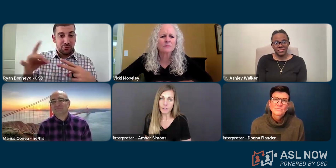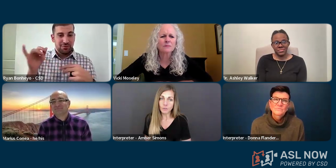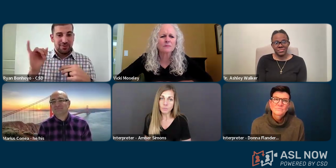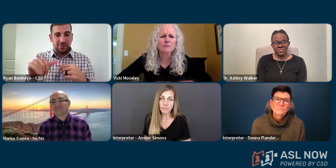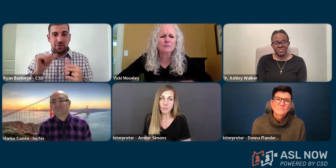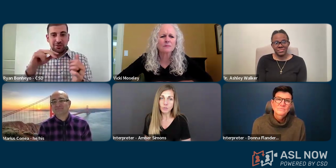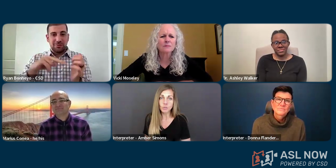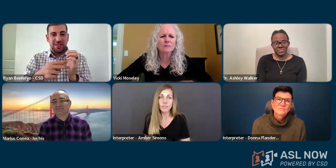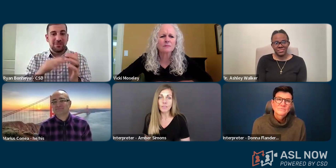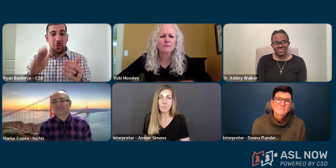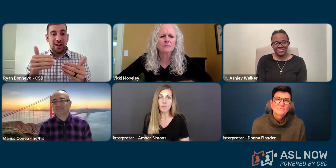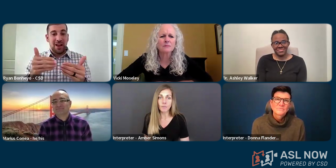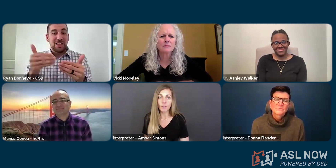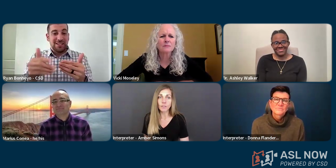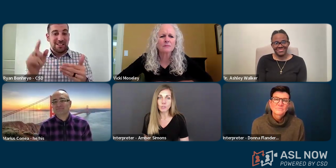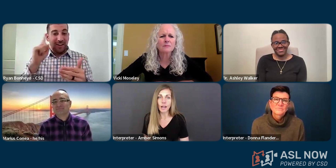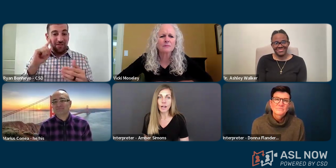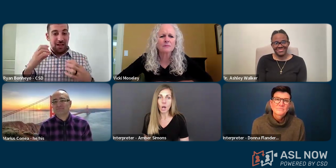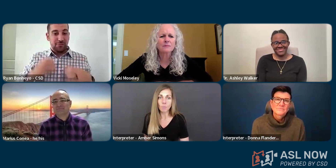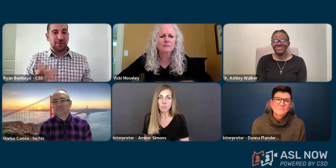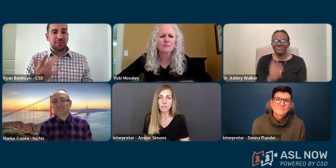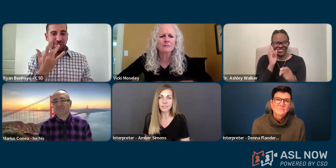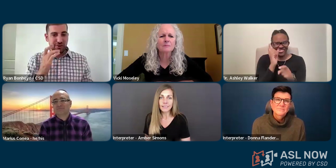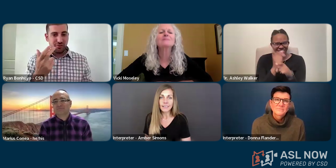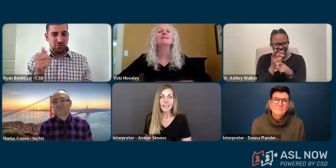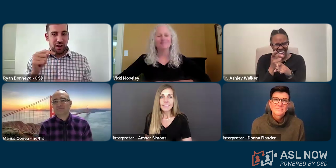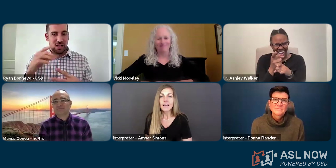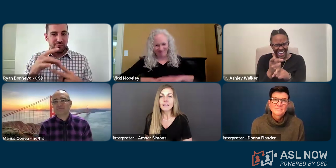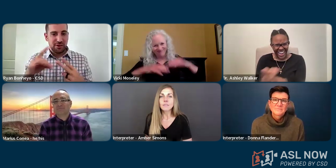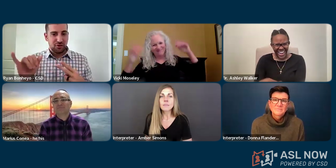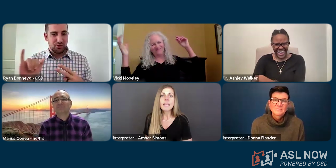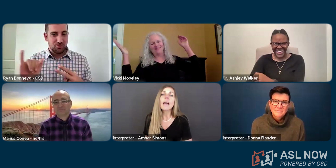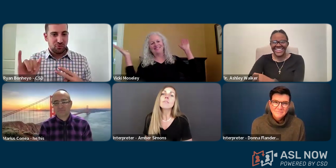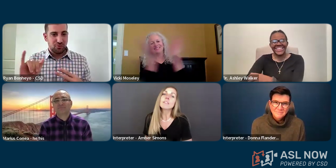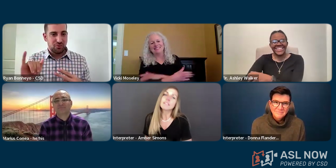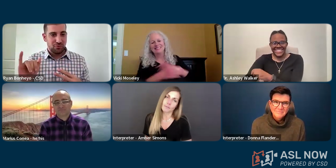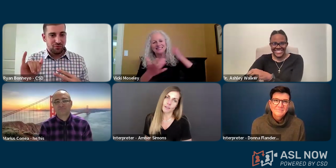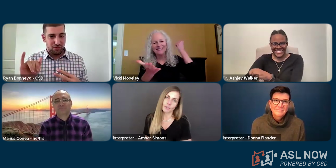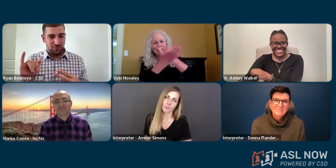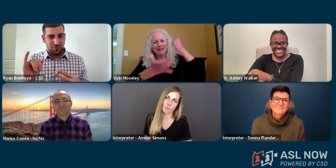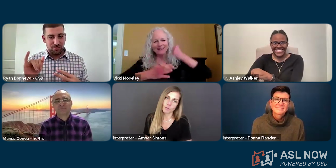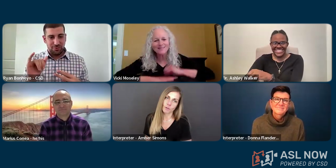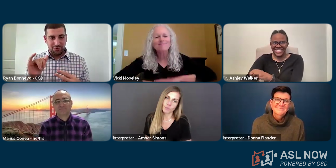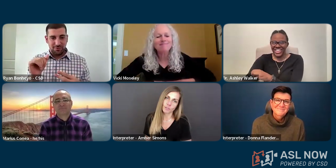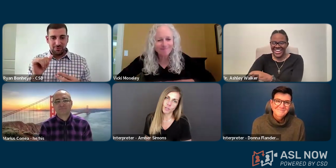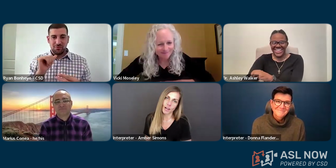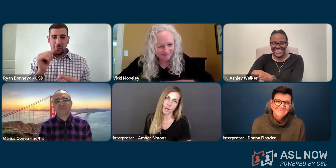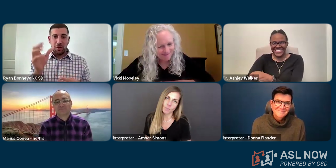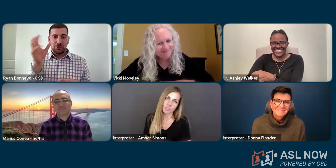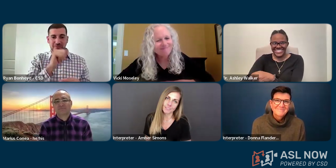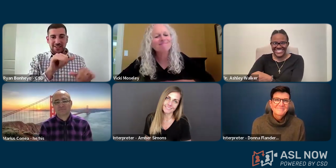customer tells you that they prefer the chat option. That doesn't mean every deaf customer prefers the chat option.